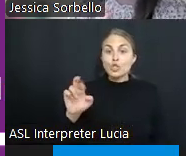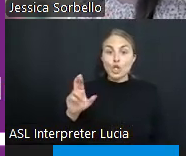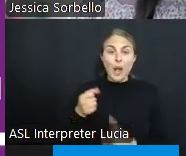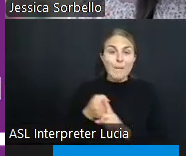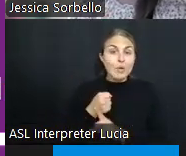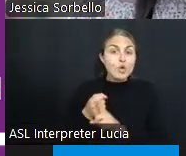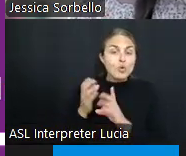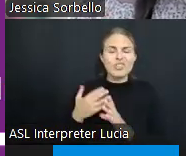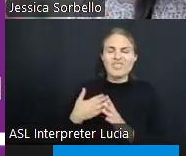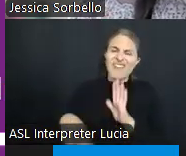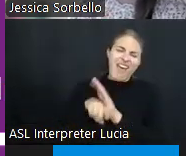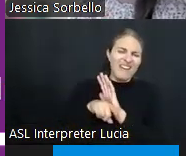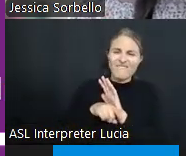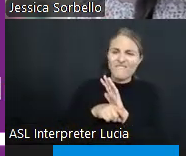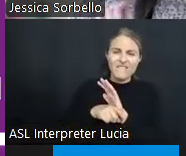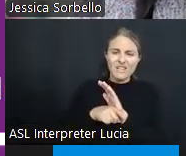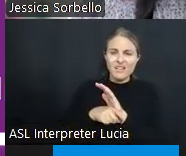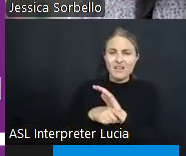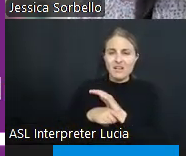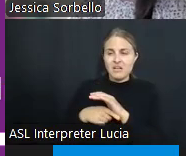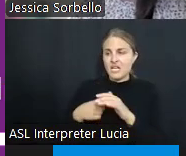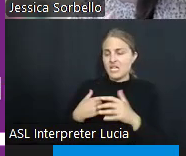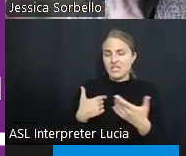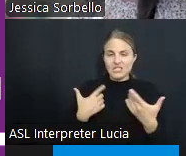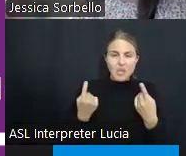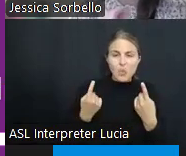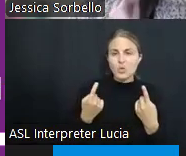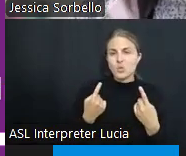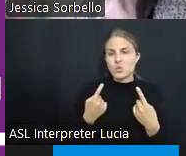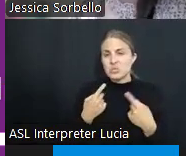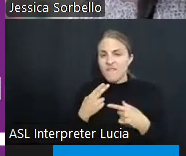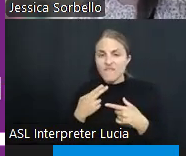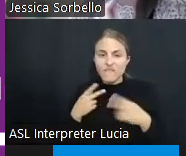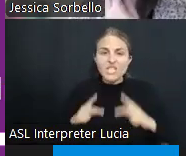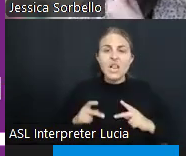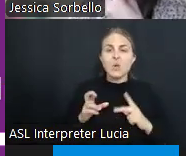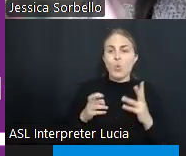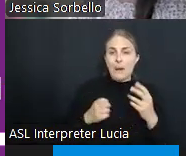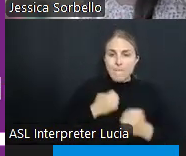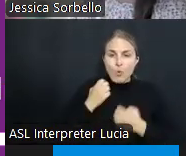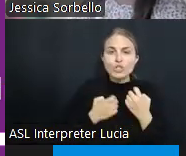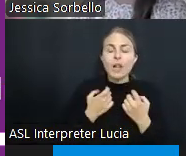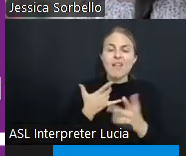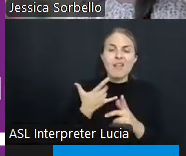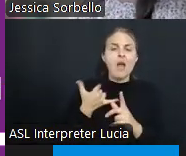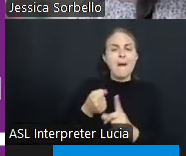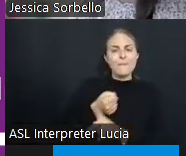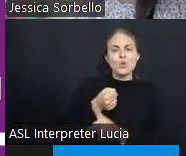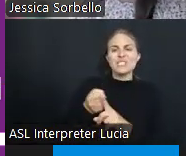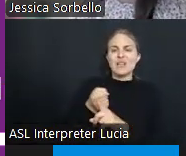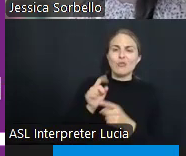emotionally abusive towards somebody. Somebody cannot abuse a substance. They can use a substance or misuse a